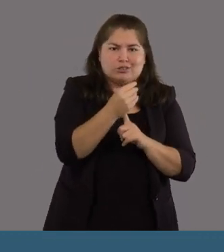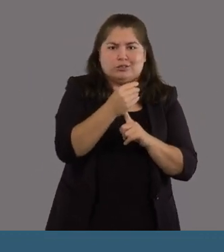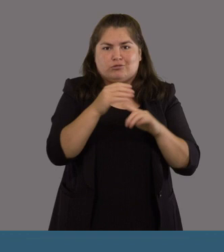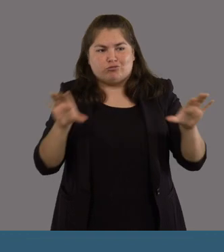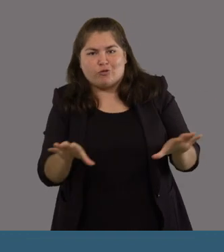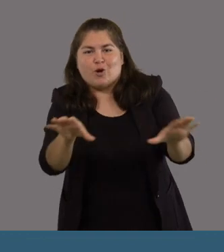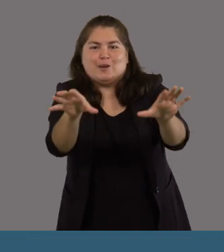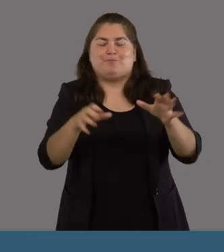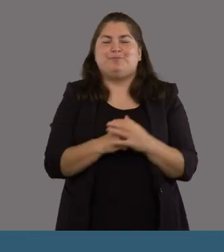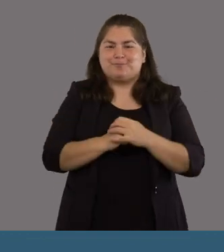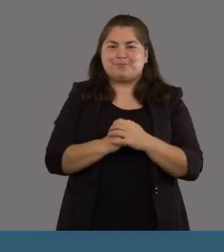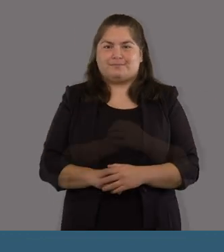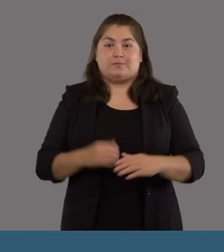cultural activities.